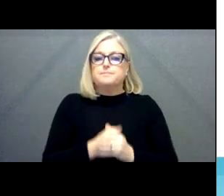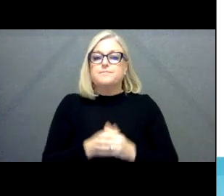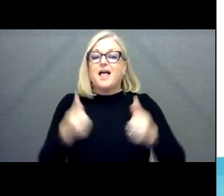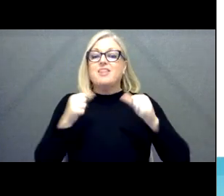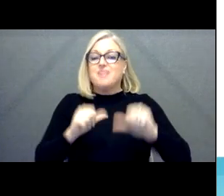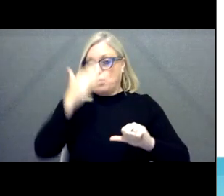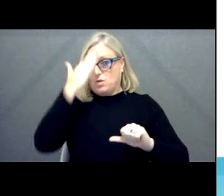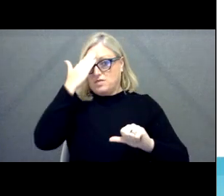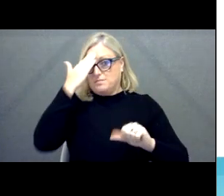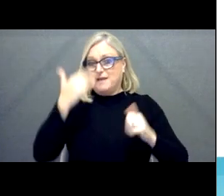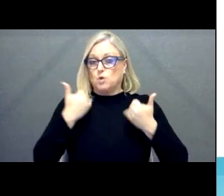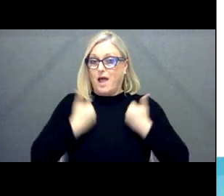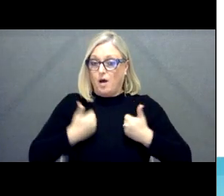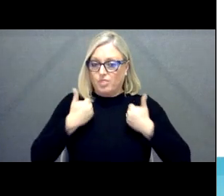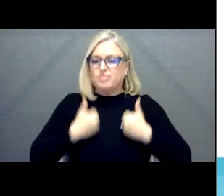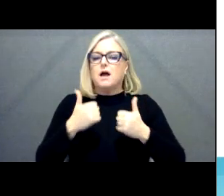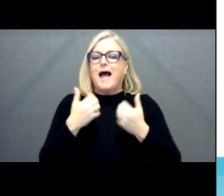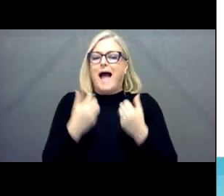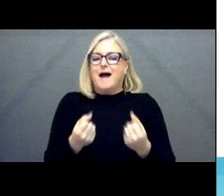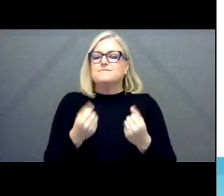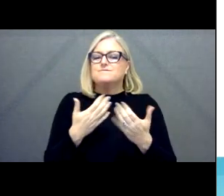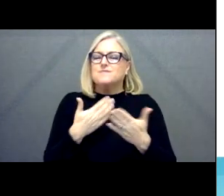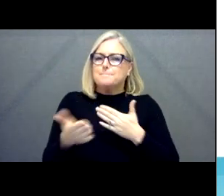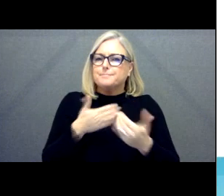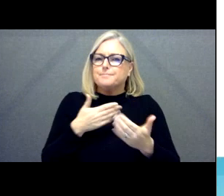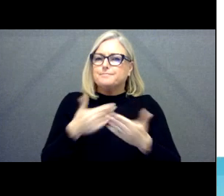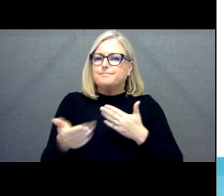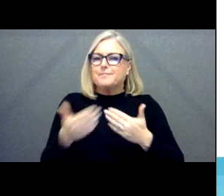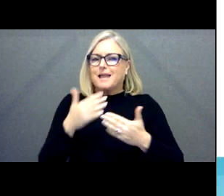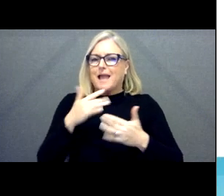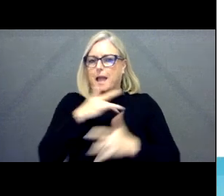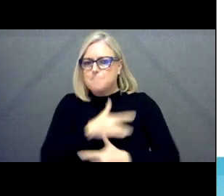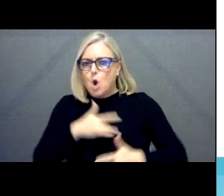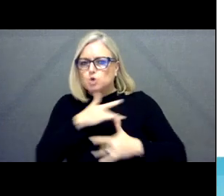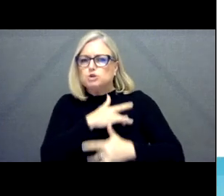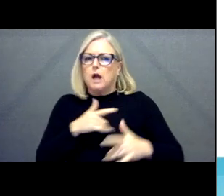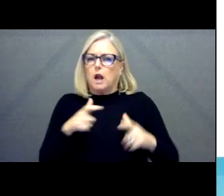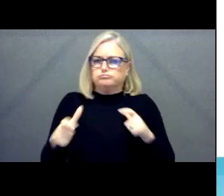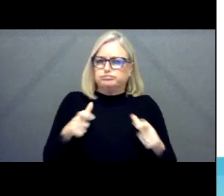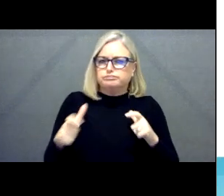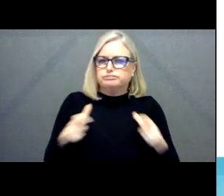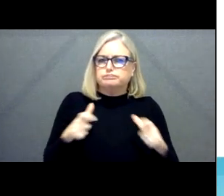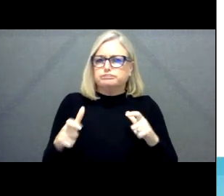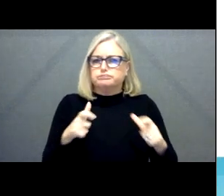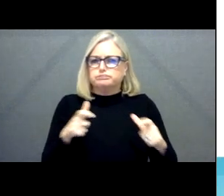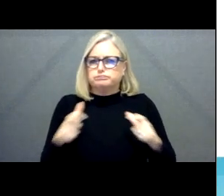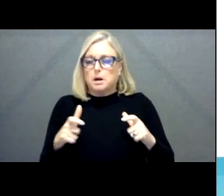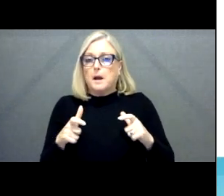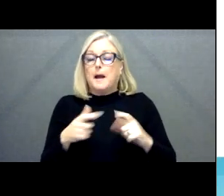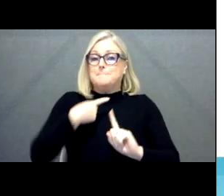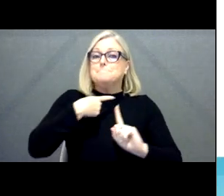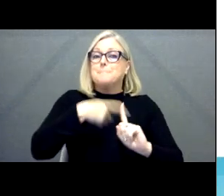with the brief interventions around managing those emotions um and he also had a medication review so